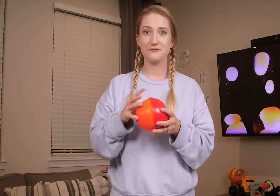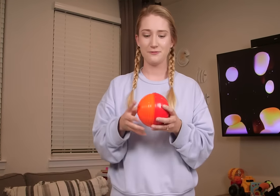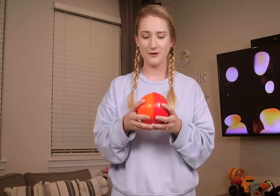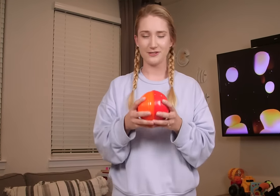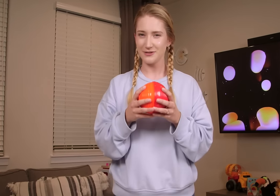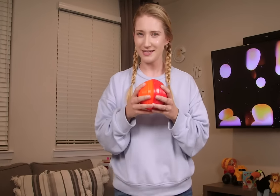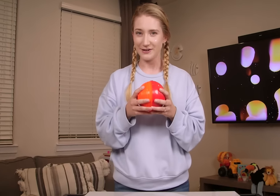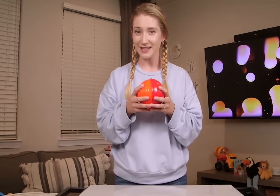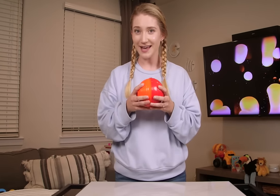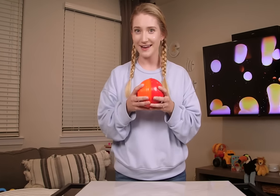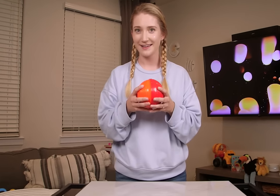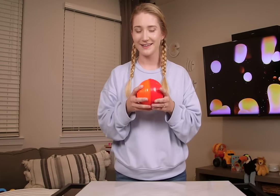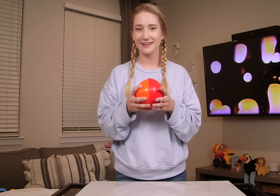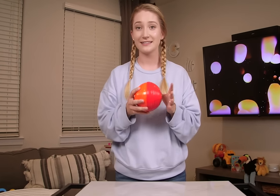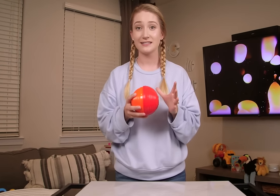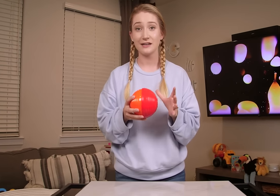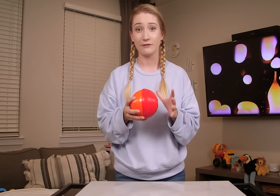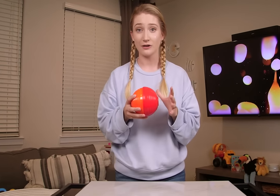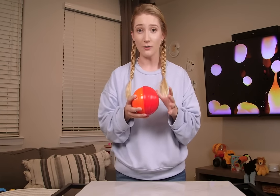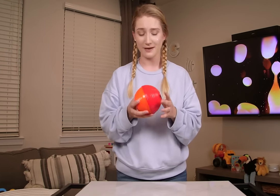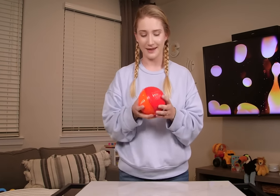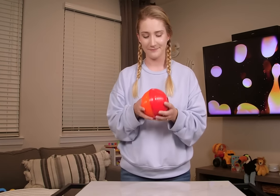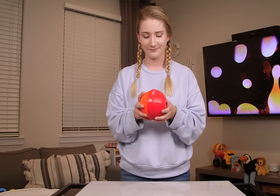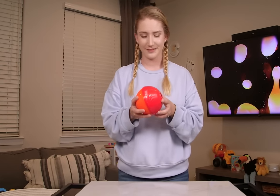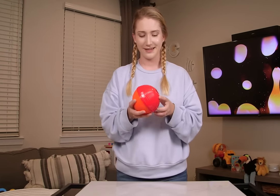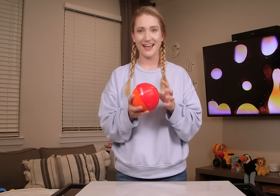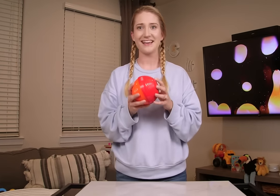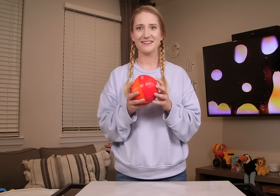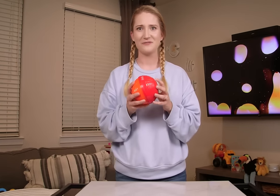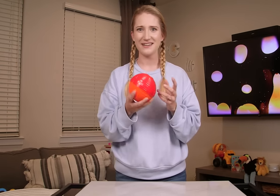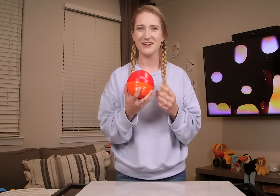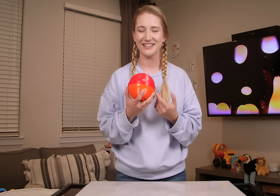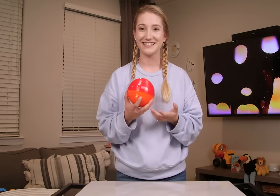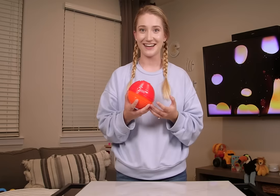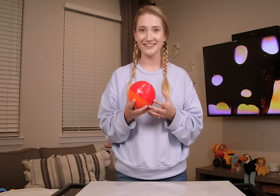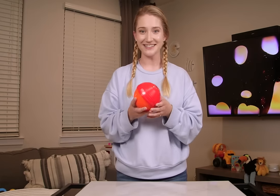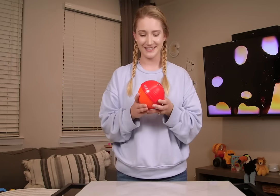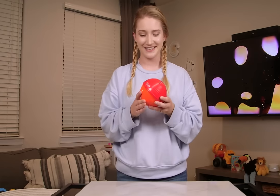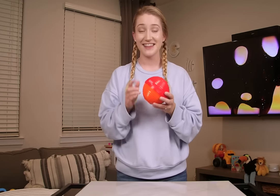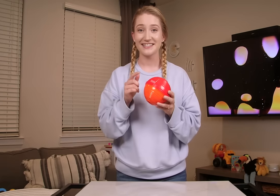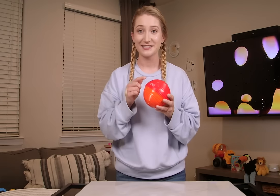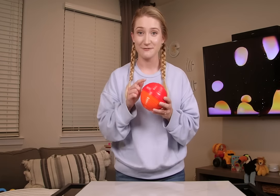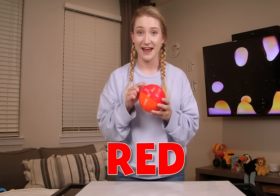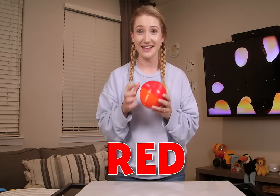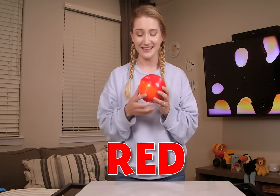Whoa, do you hear that? Let's see if we can open it. Hey, we know these colors. This is red.